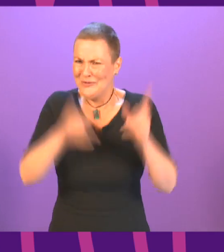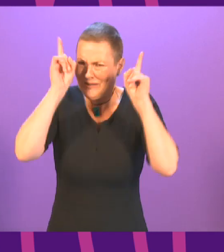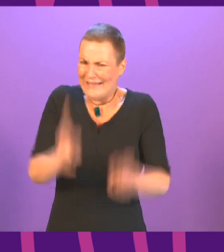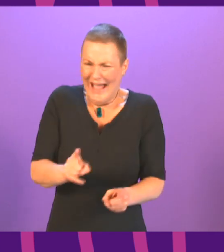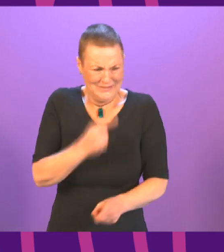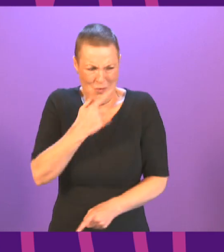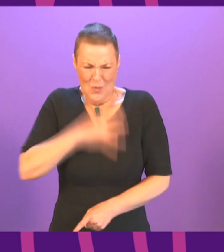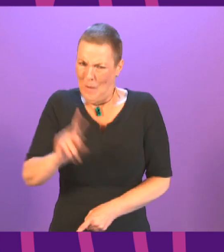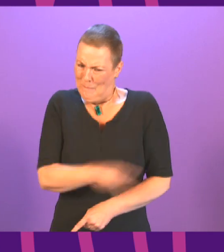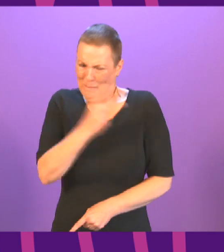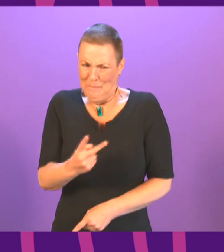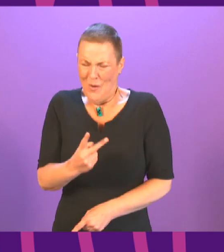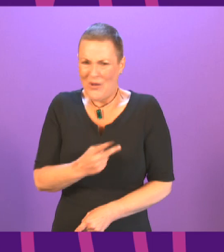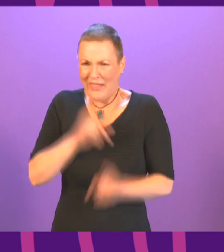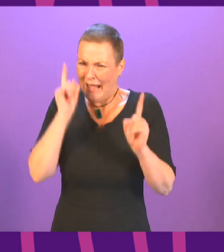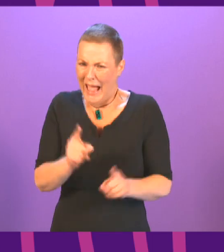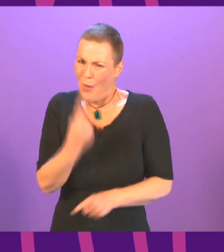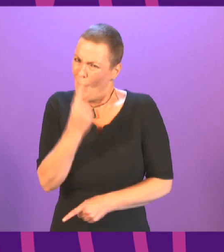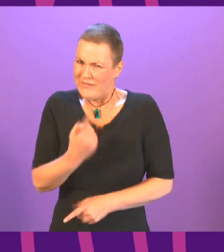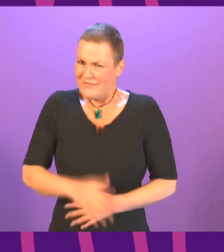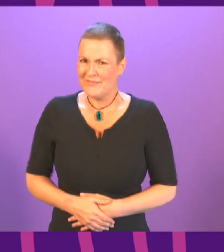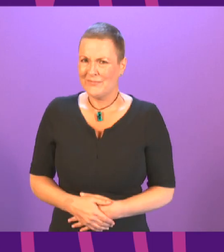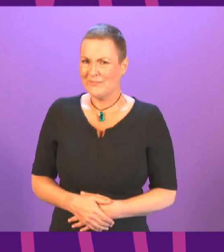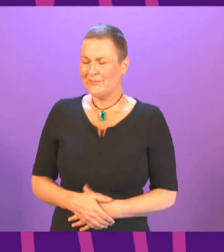when we take it.